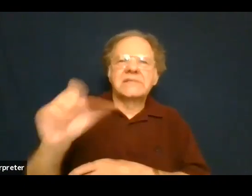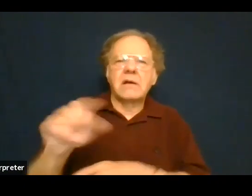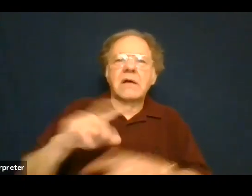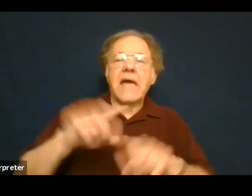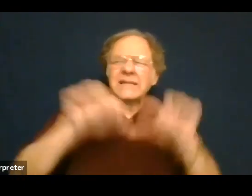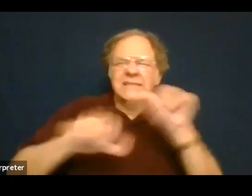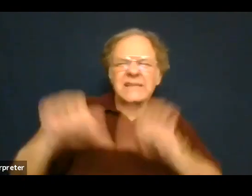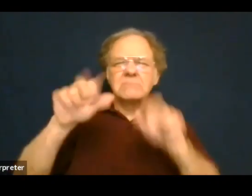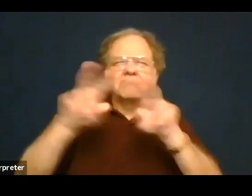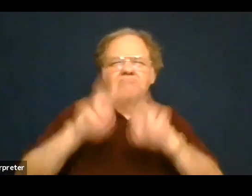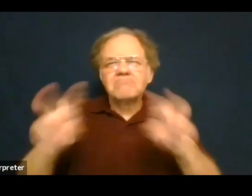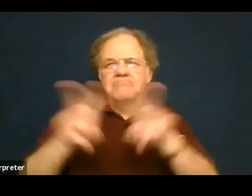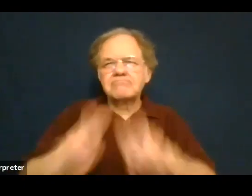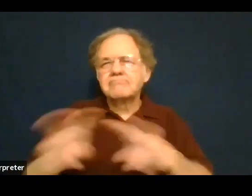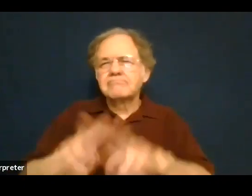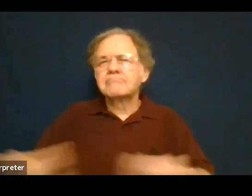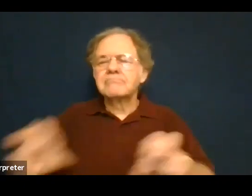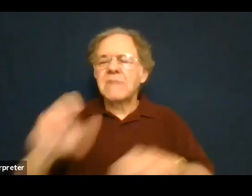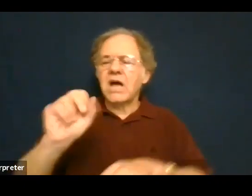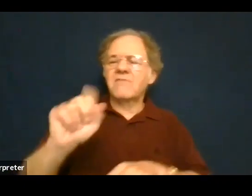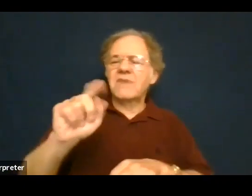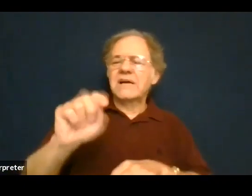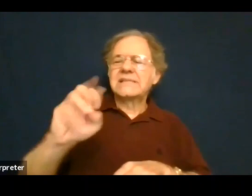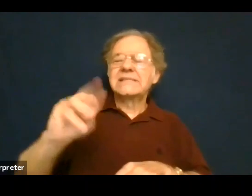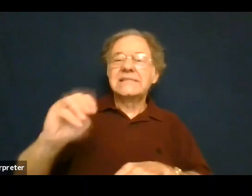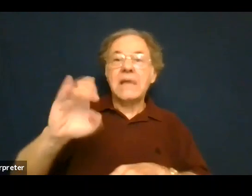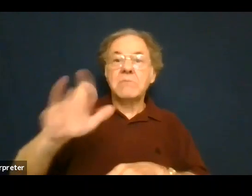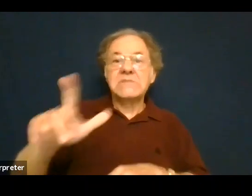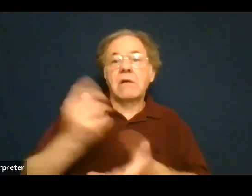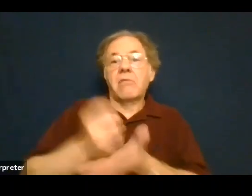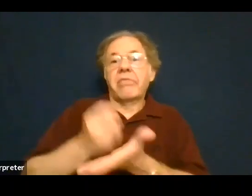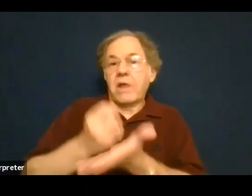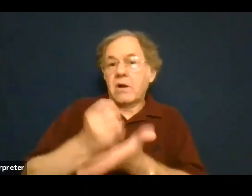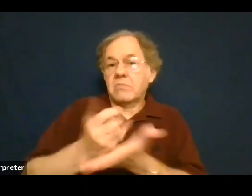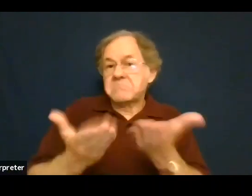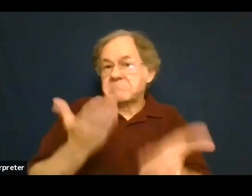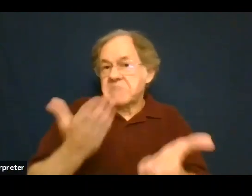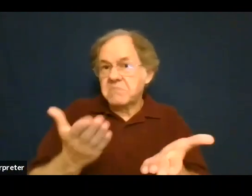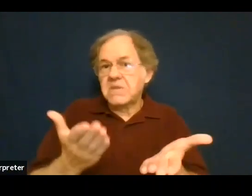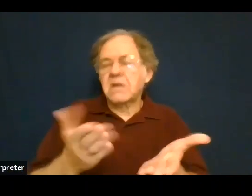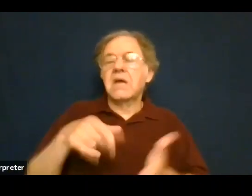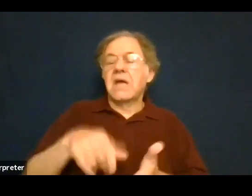of stem cell therapy. And stem cells are cells that have the ability